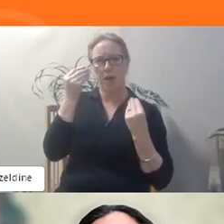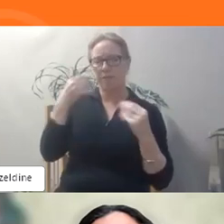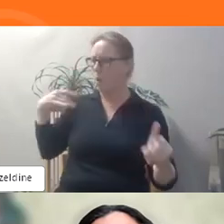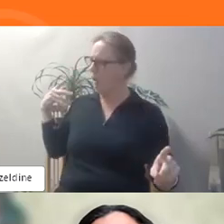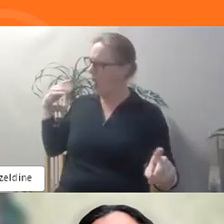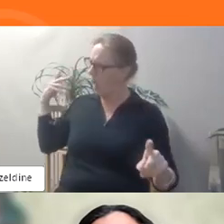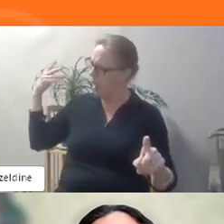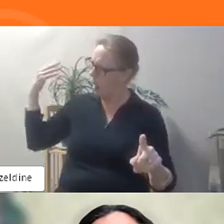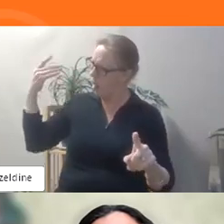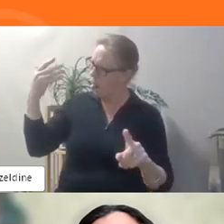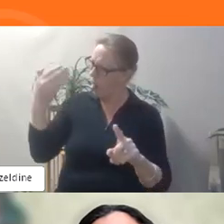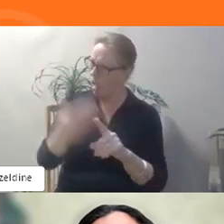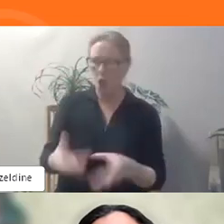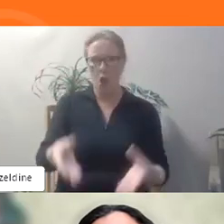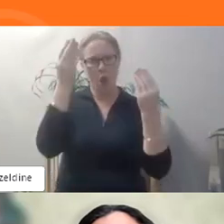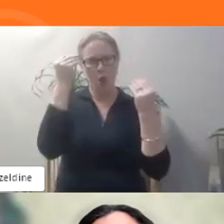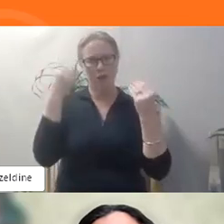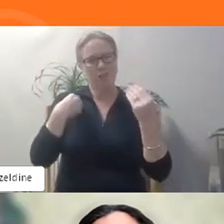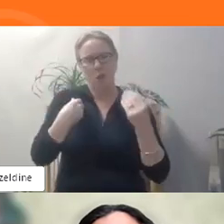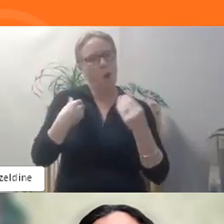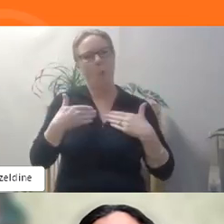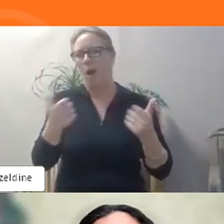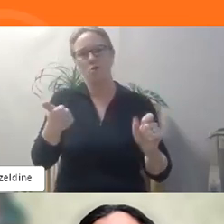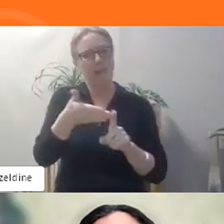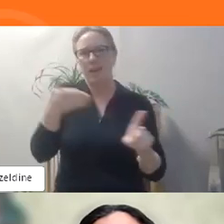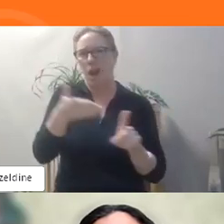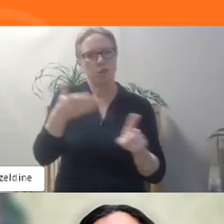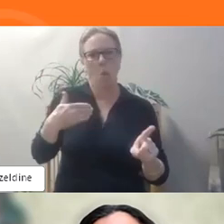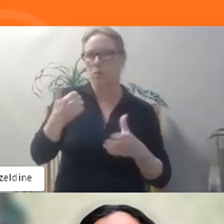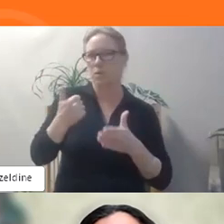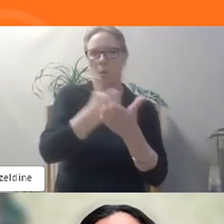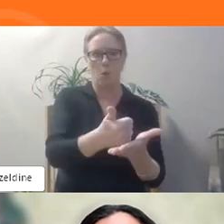with SLD have not been well recognised or supported from ECE through to